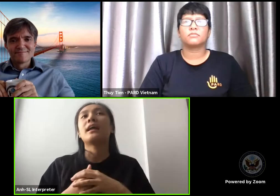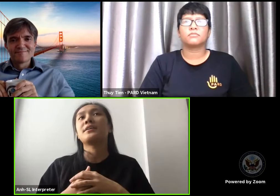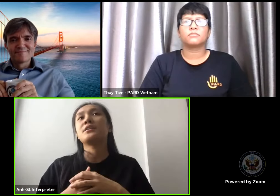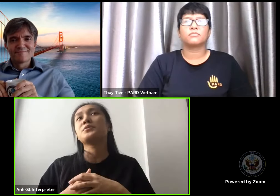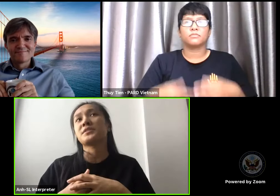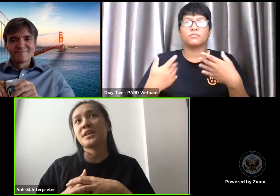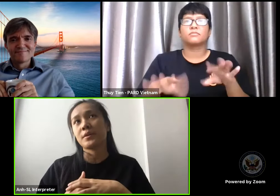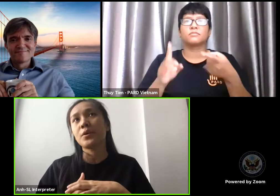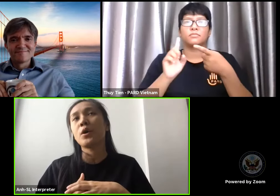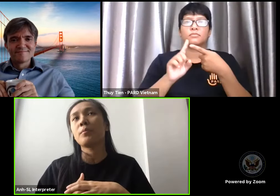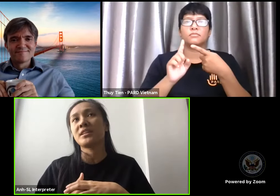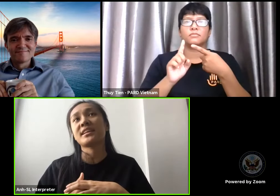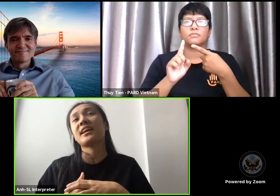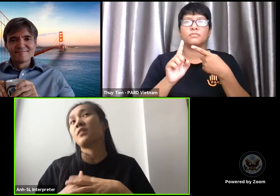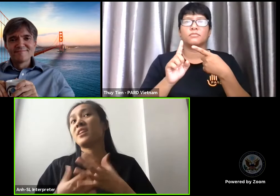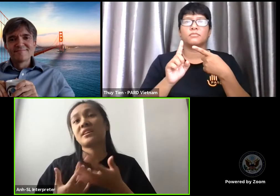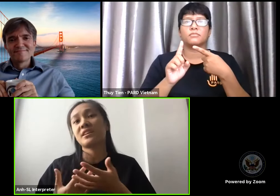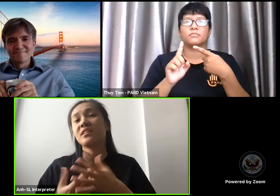like, they need to stay at home and take care of their kids.